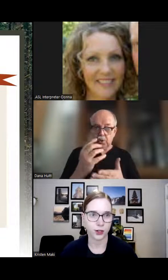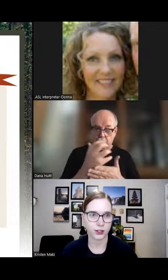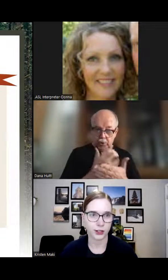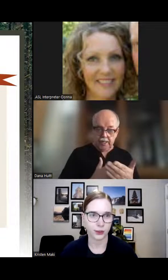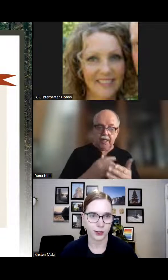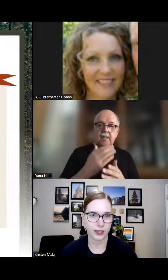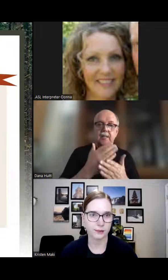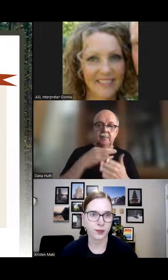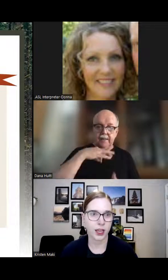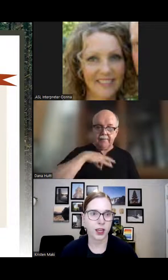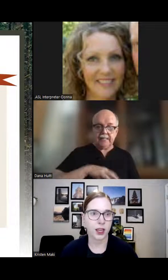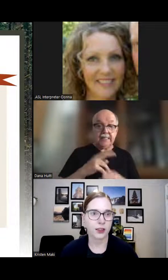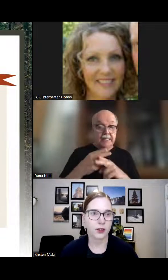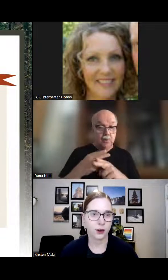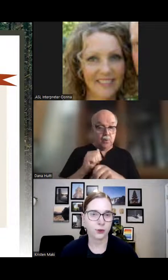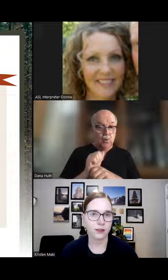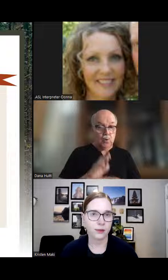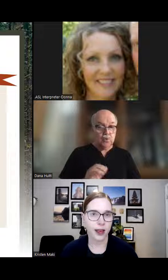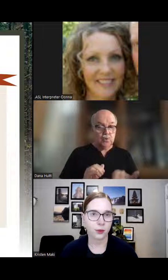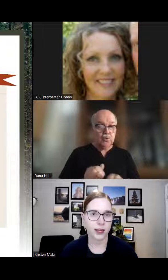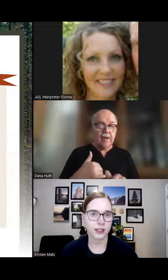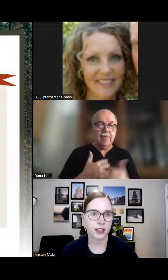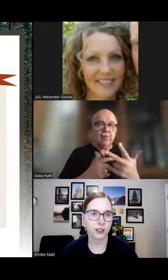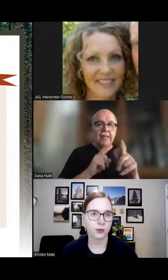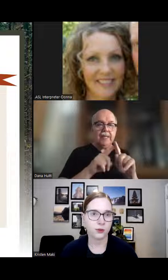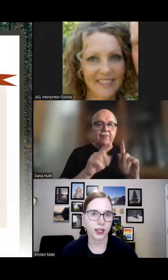. And we've got some folks asking, how do